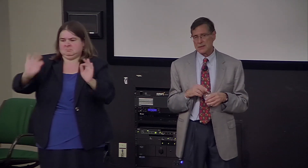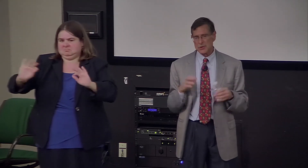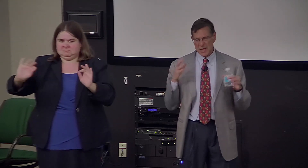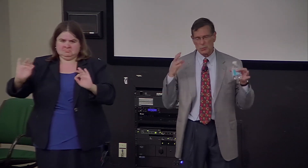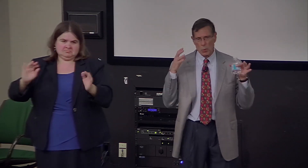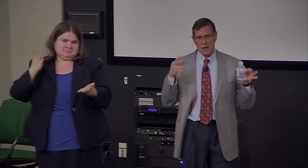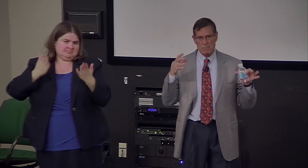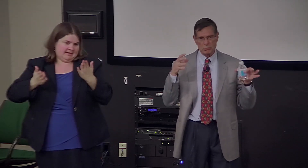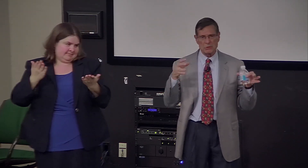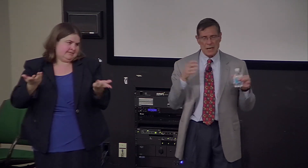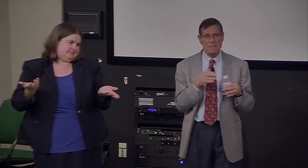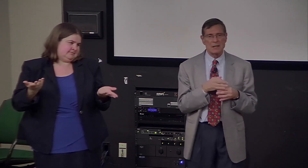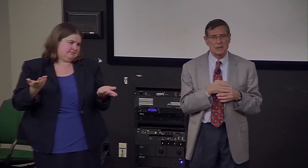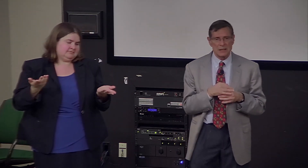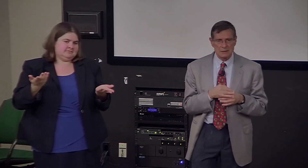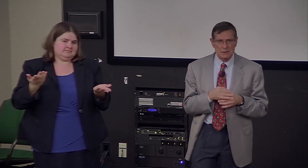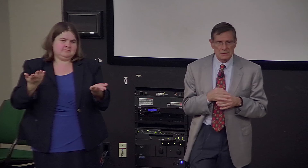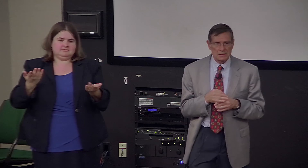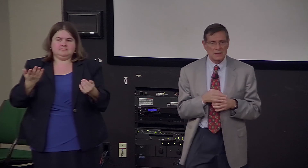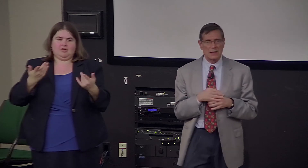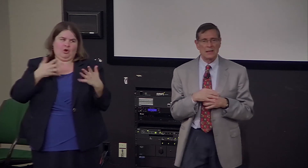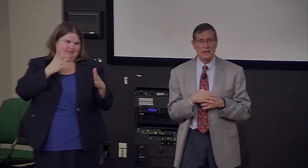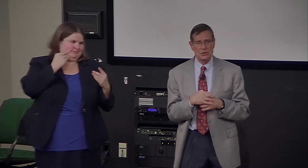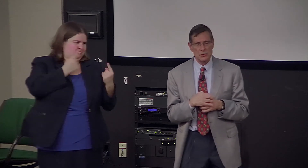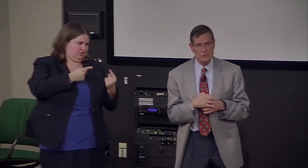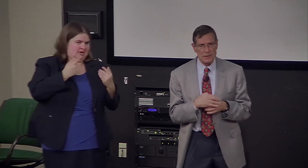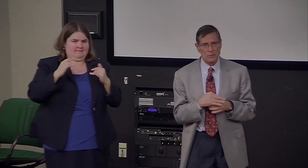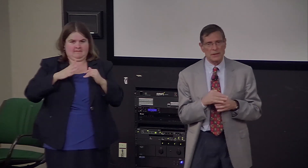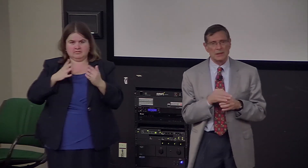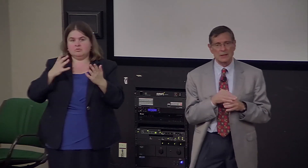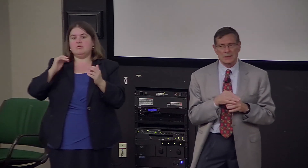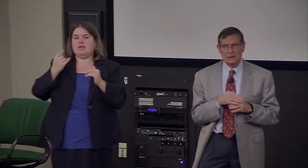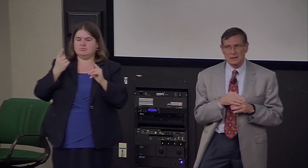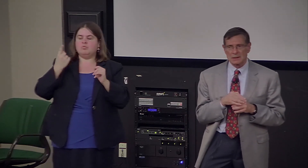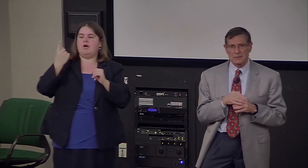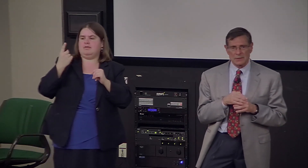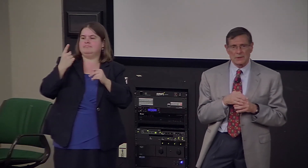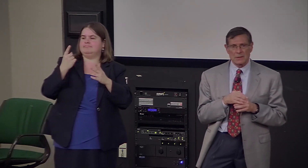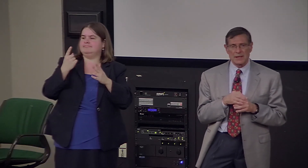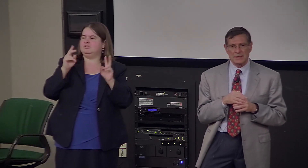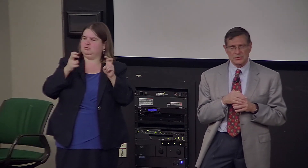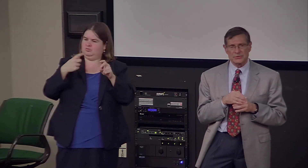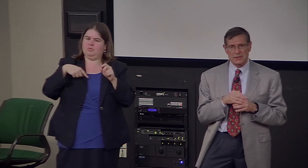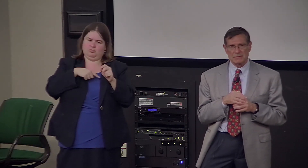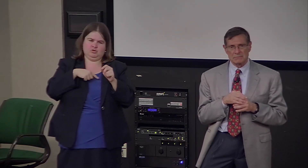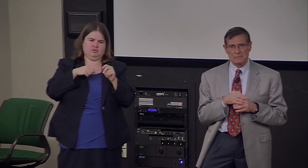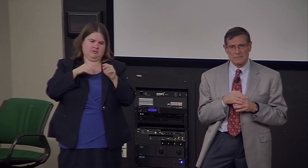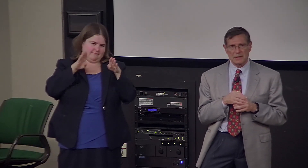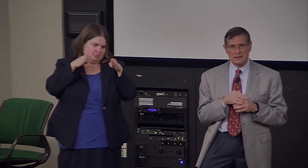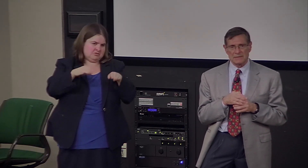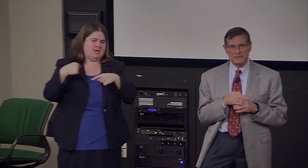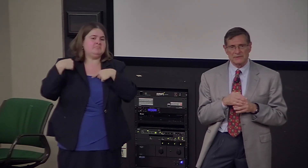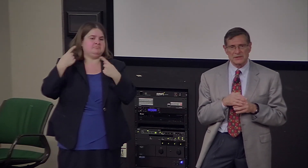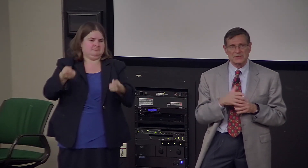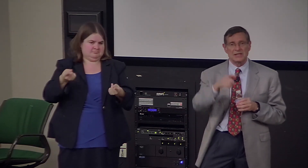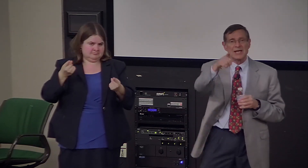And so that's one primary issue that we are, that we're quite interested in.